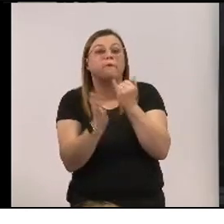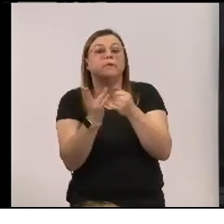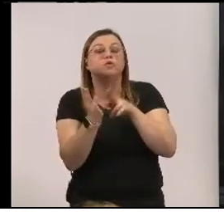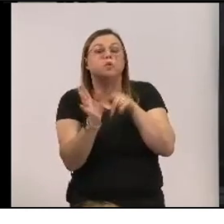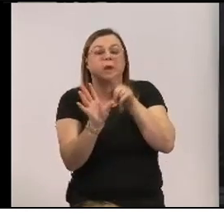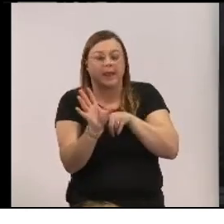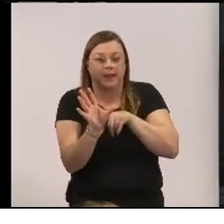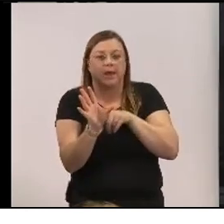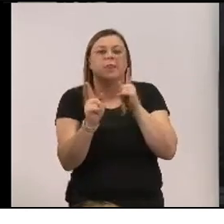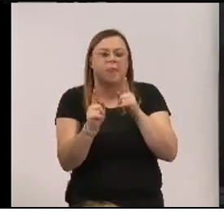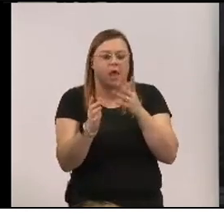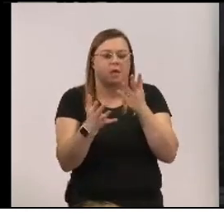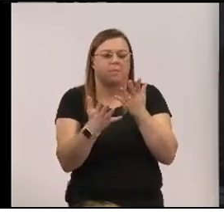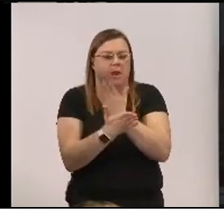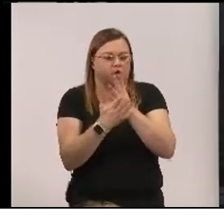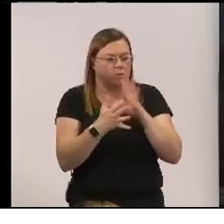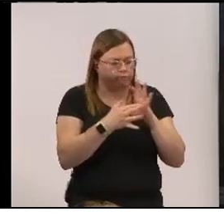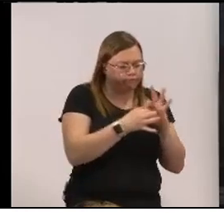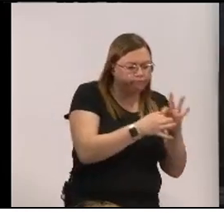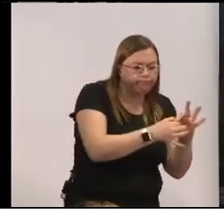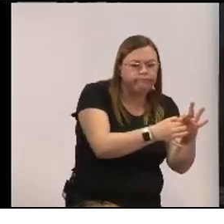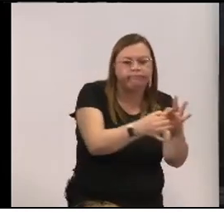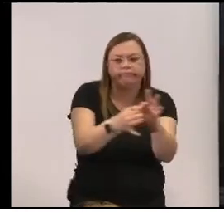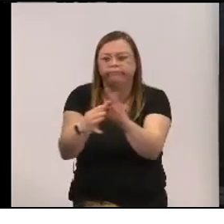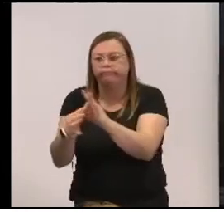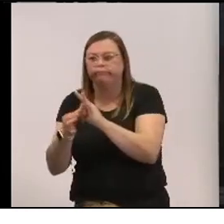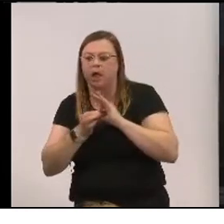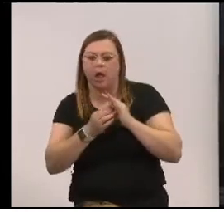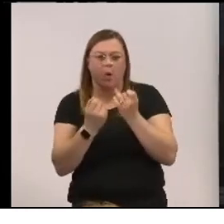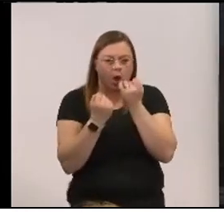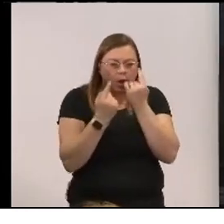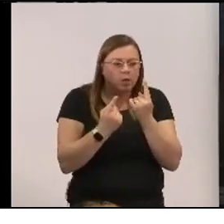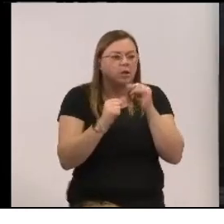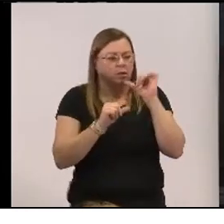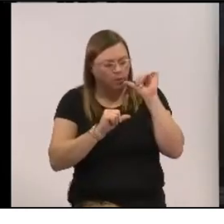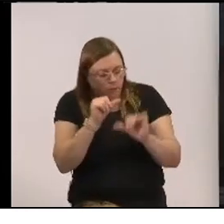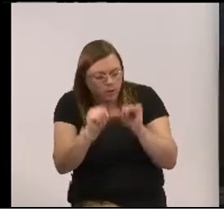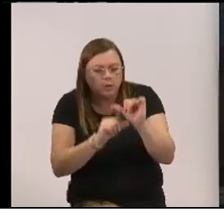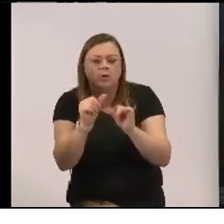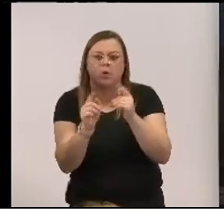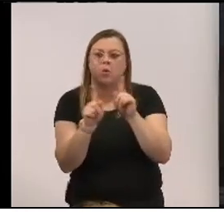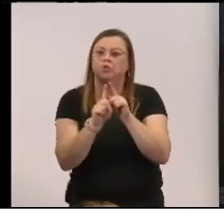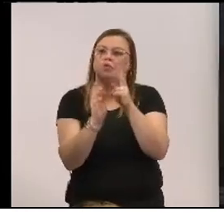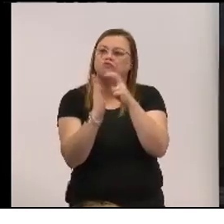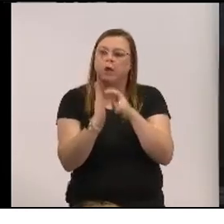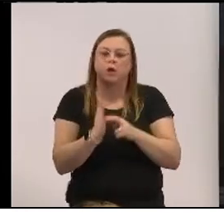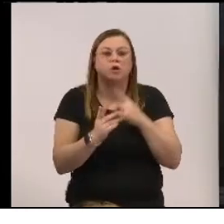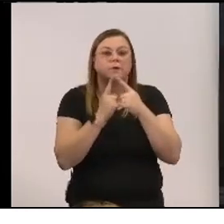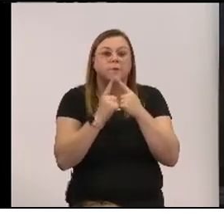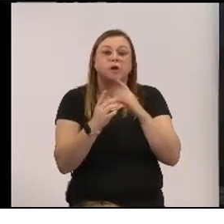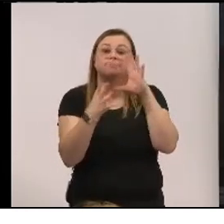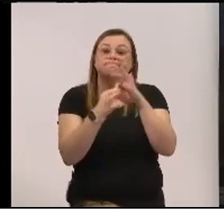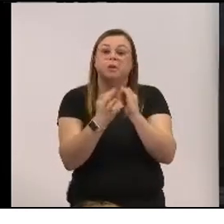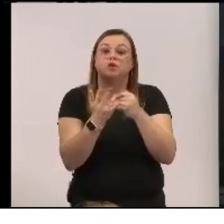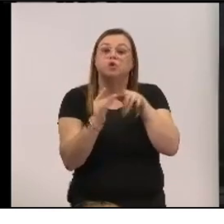we harmonise and align interpretations, processes and also record keeping for Sony.